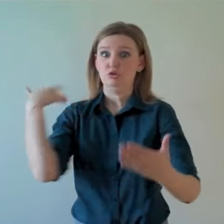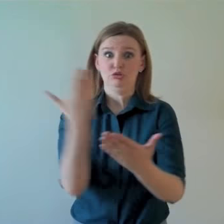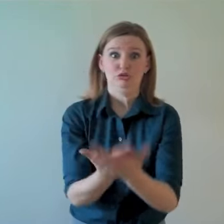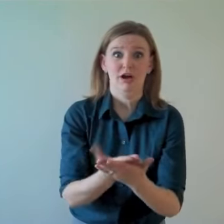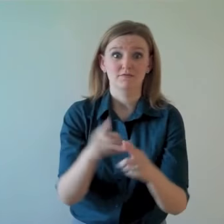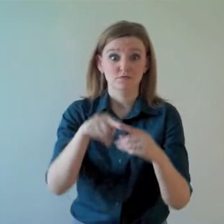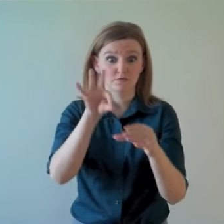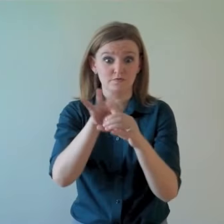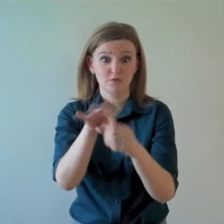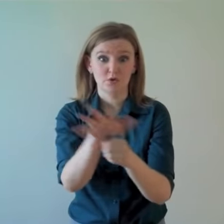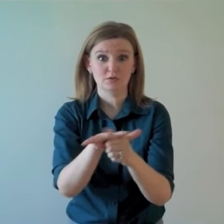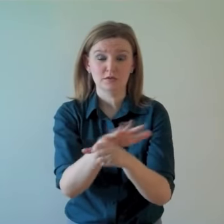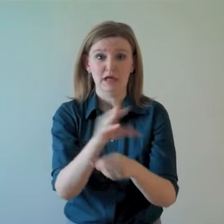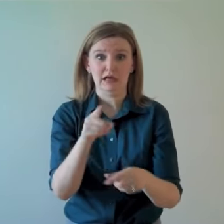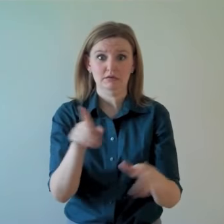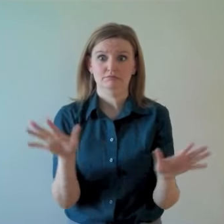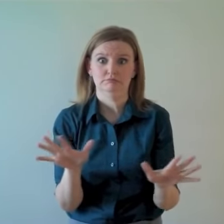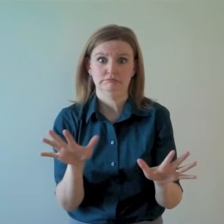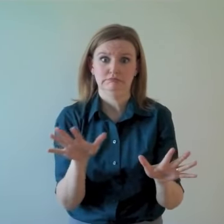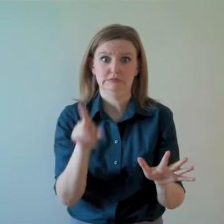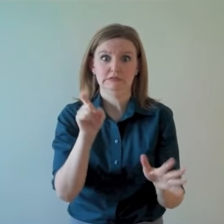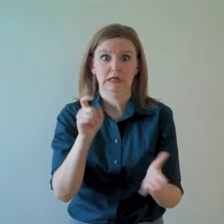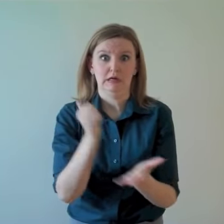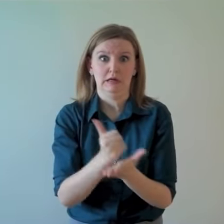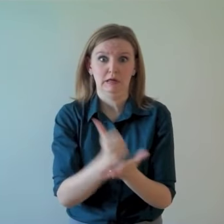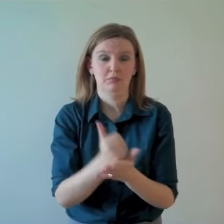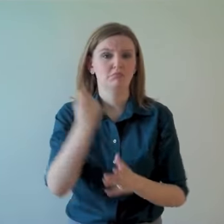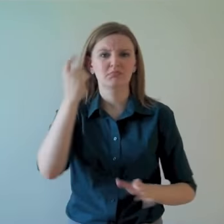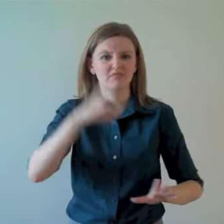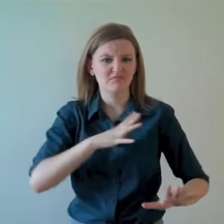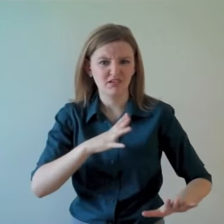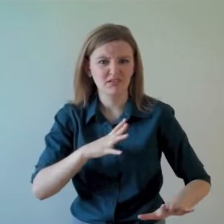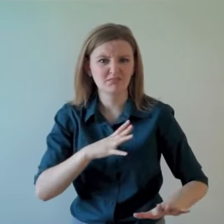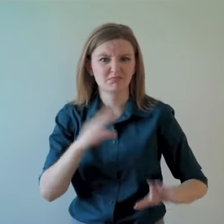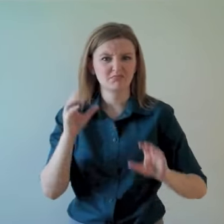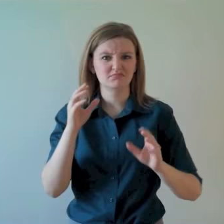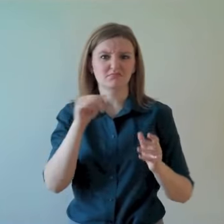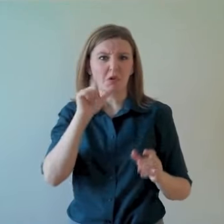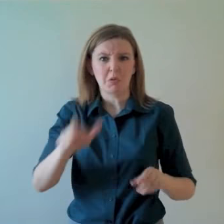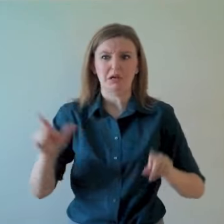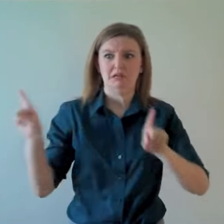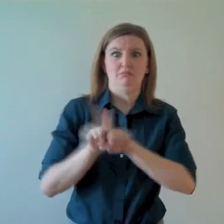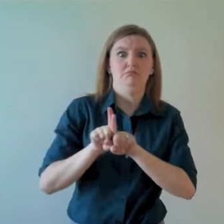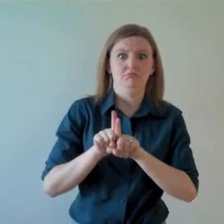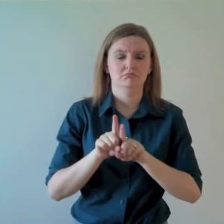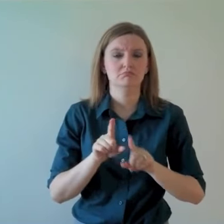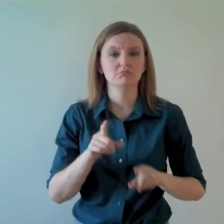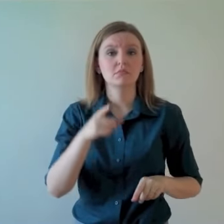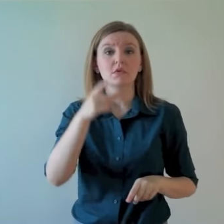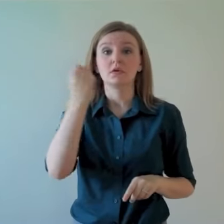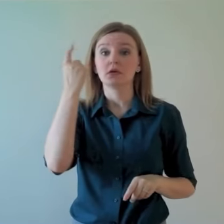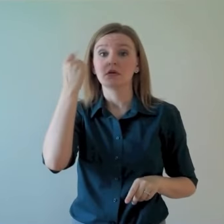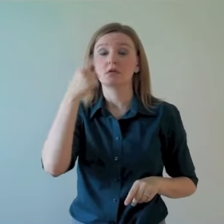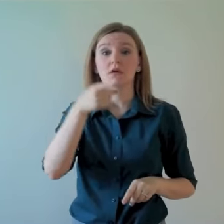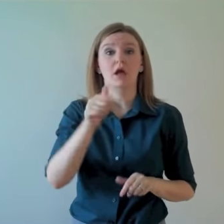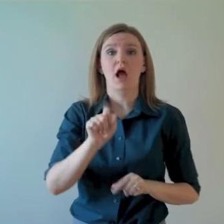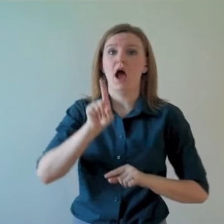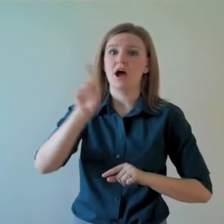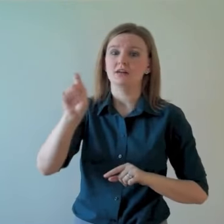If you arrive at your polling place on election day, and realize that you need help, don't worry - you don't have to have an assistant with you.